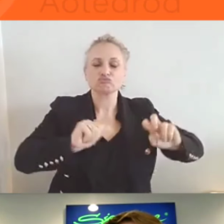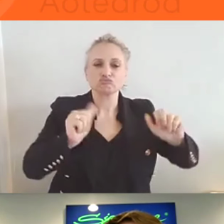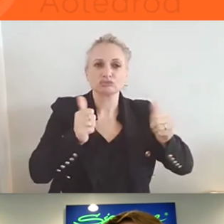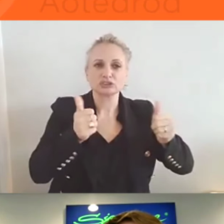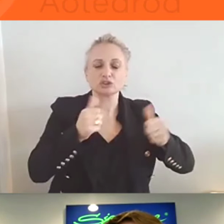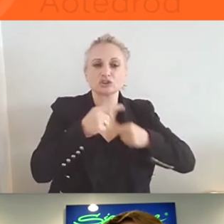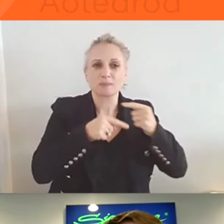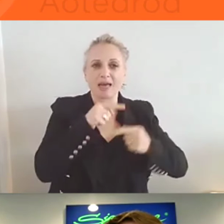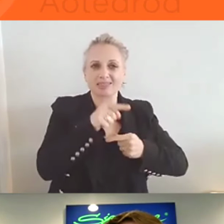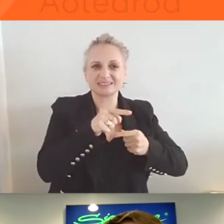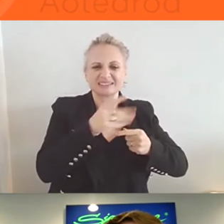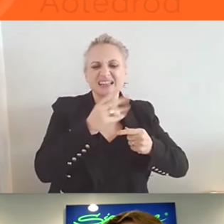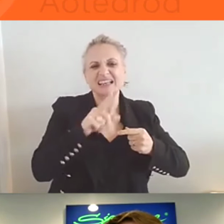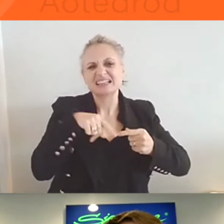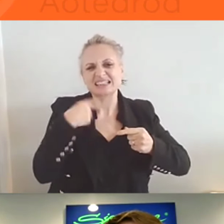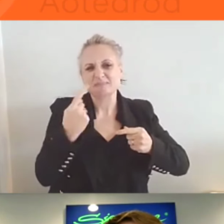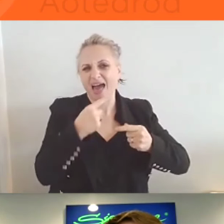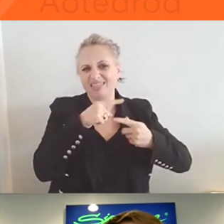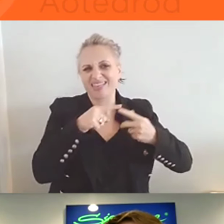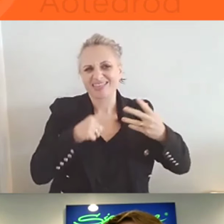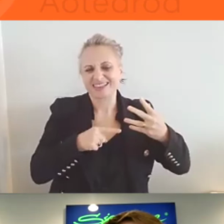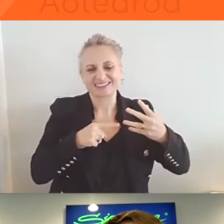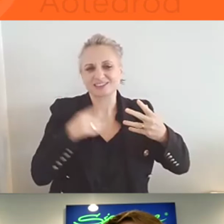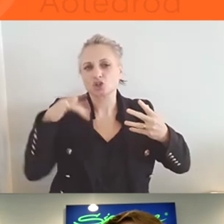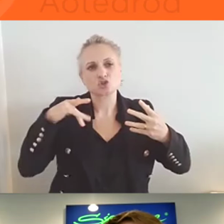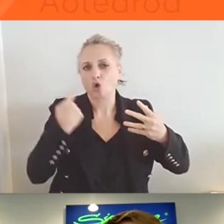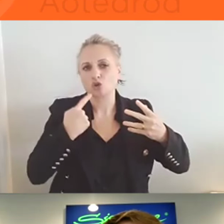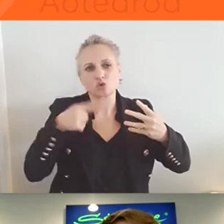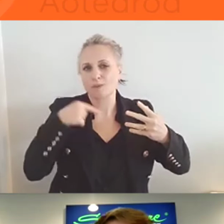about today, because so much of the focus does become around physical